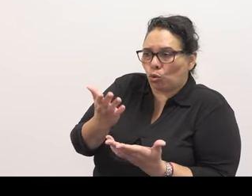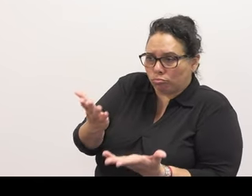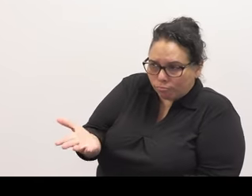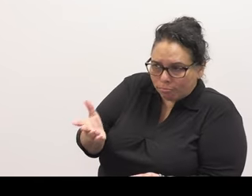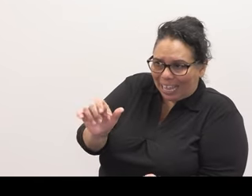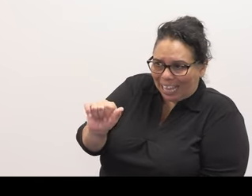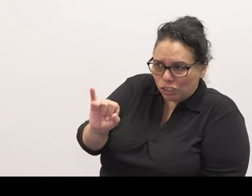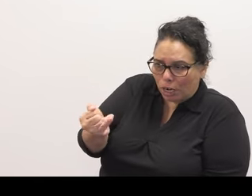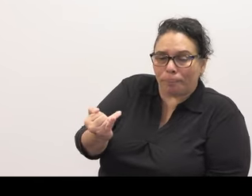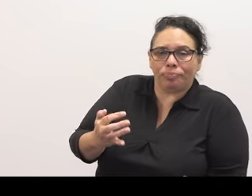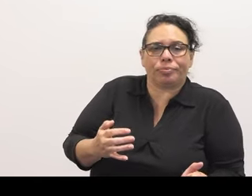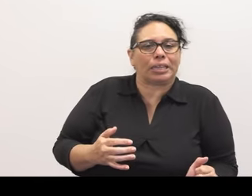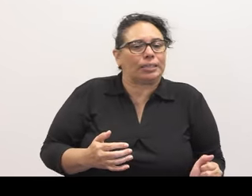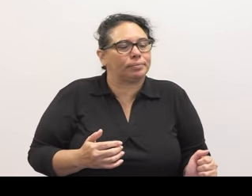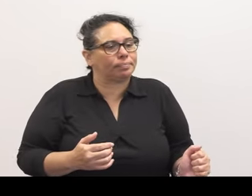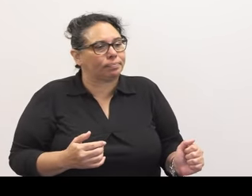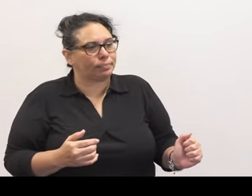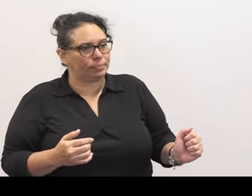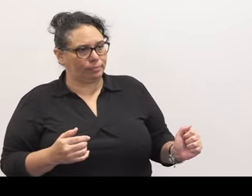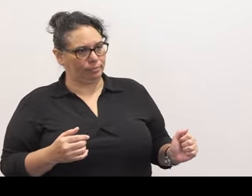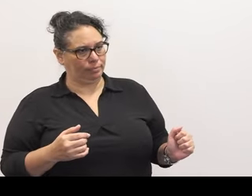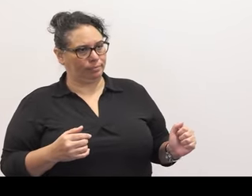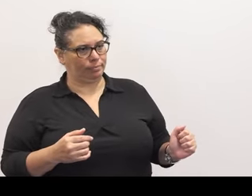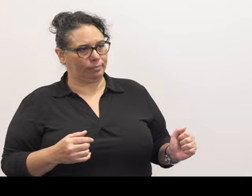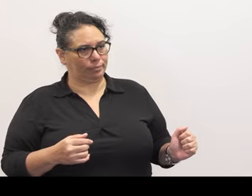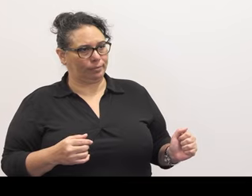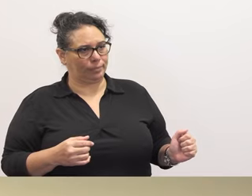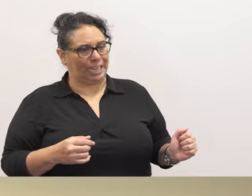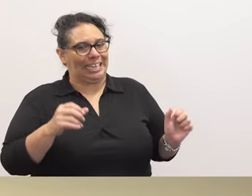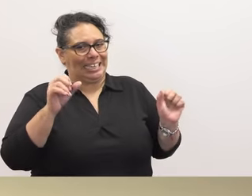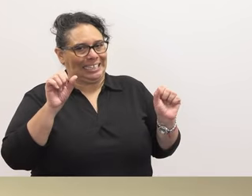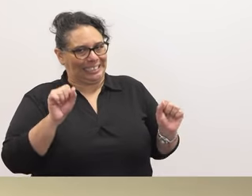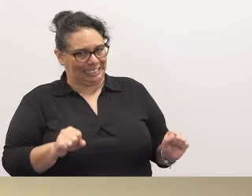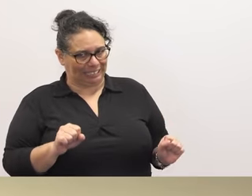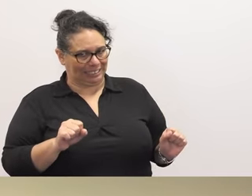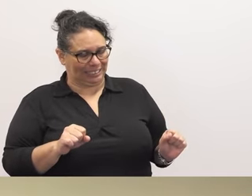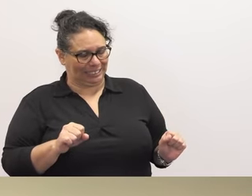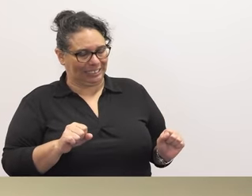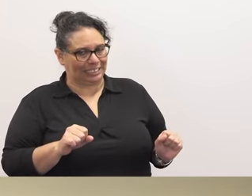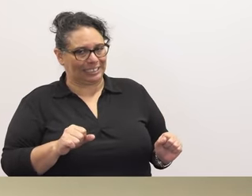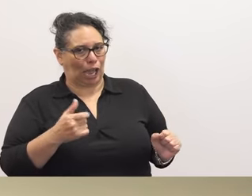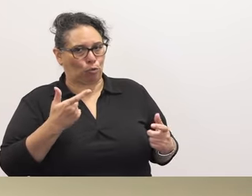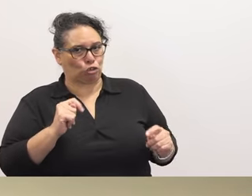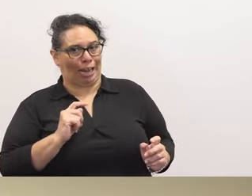[AJ Crabill] Yeah, I was, I had just come off mute right before you said that to try to jump into the conversation.